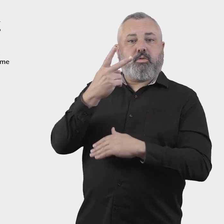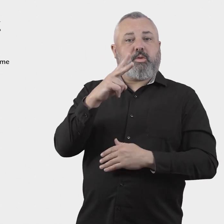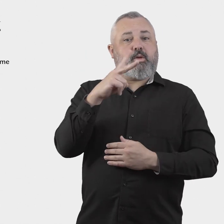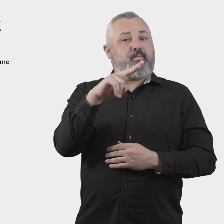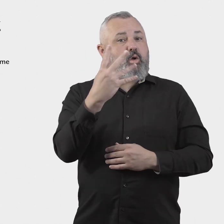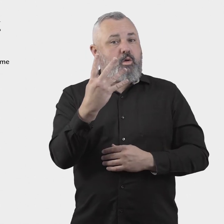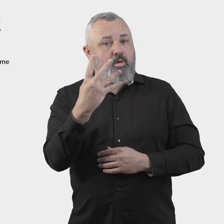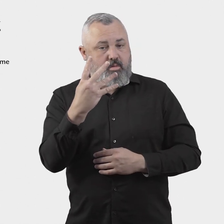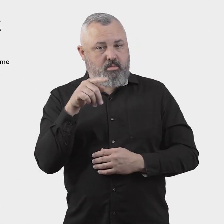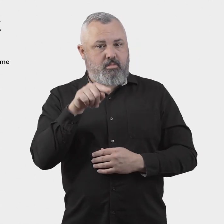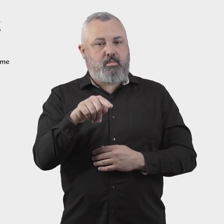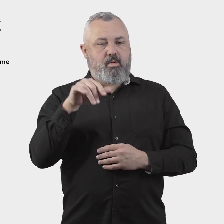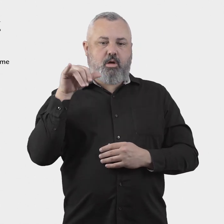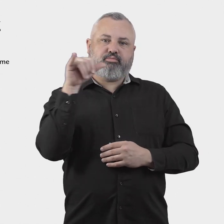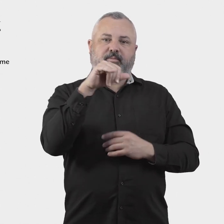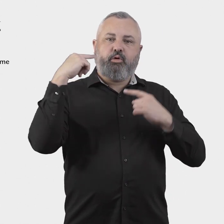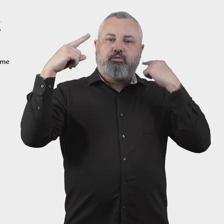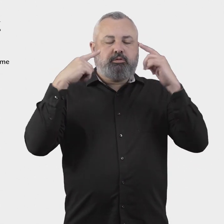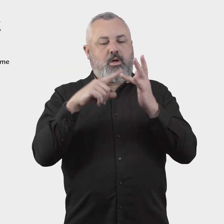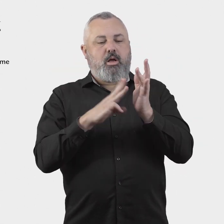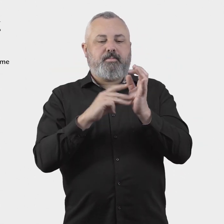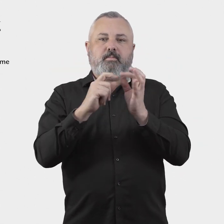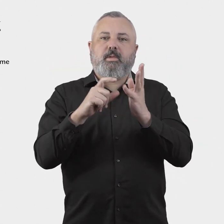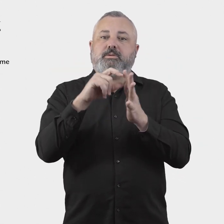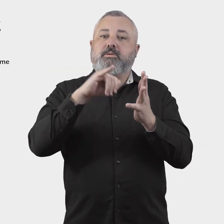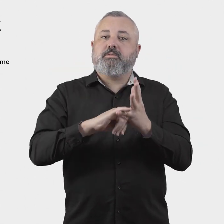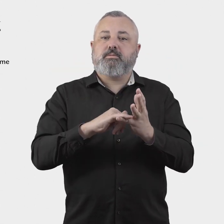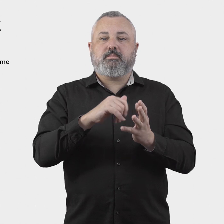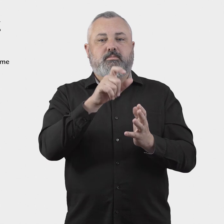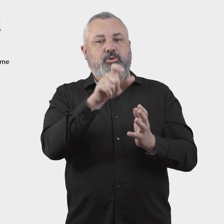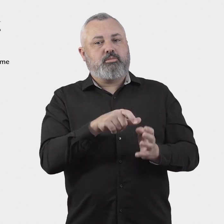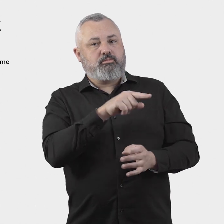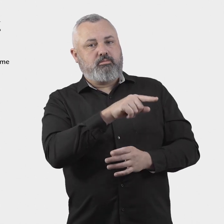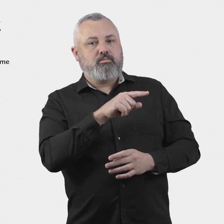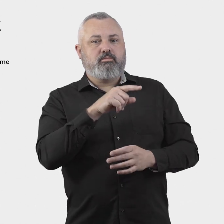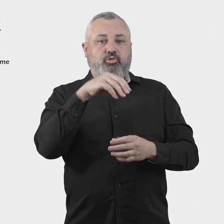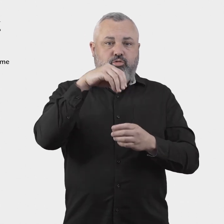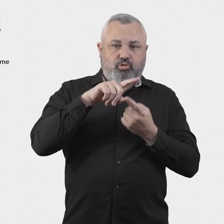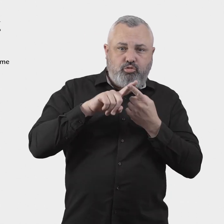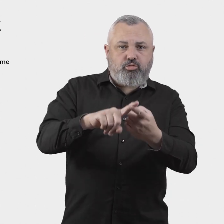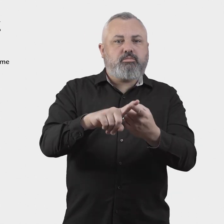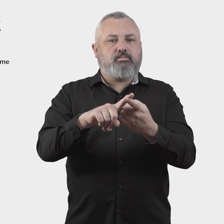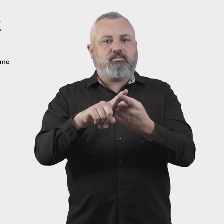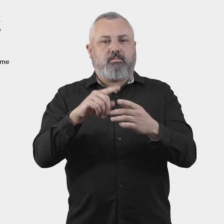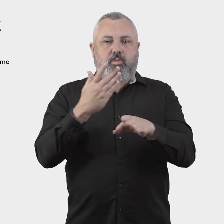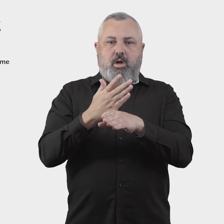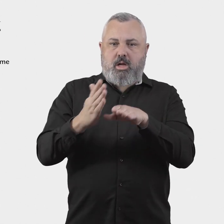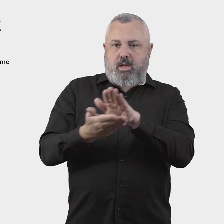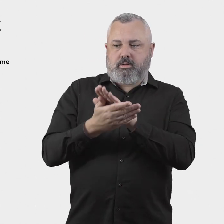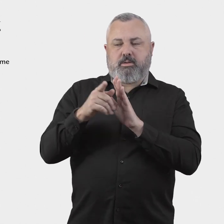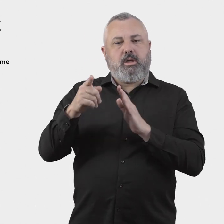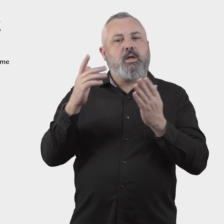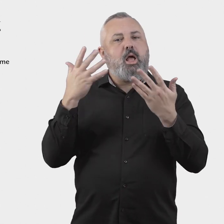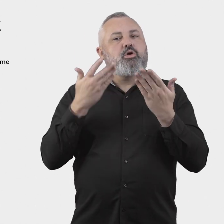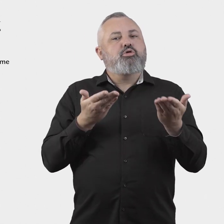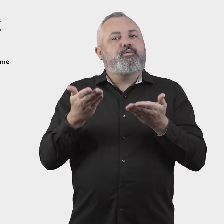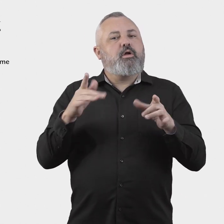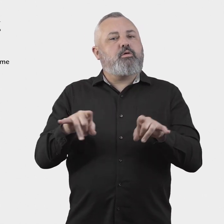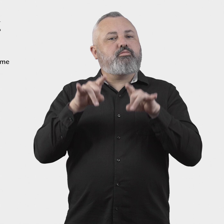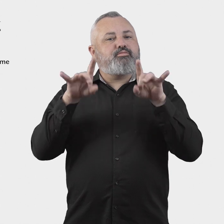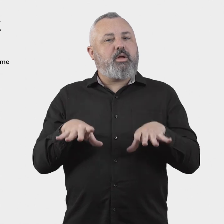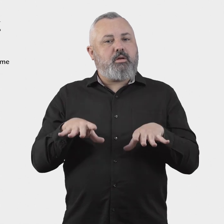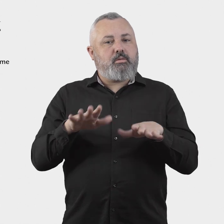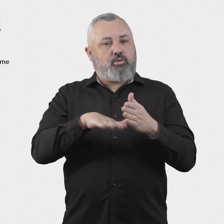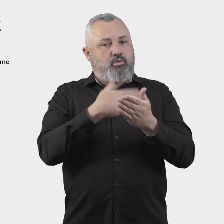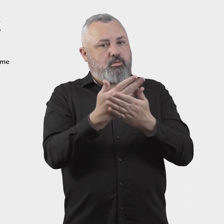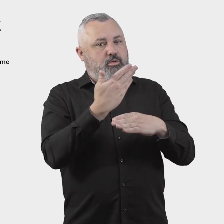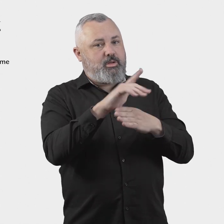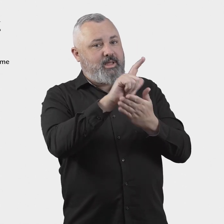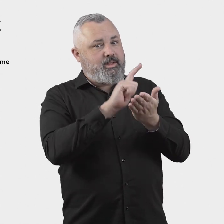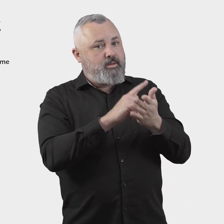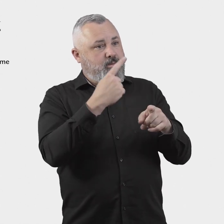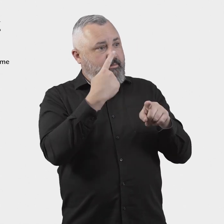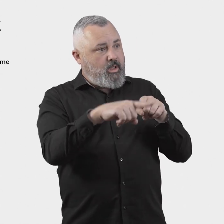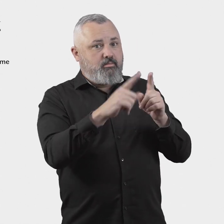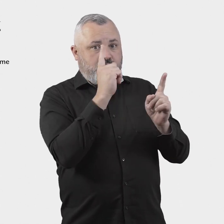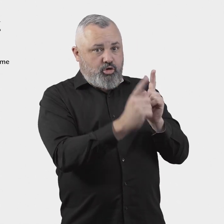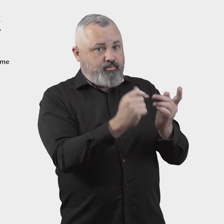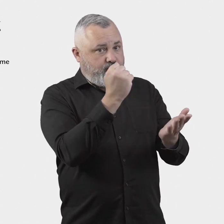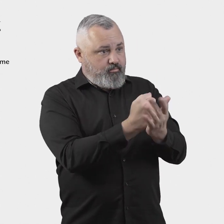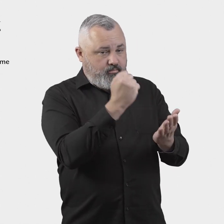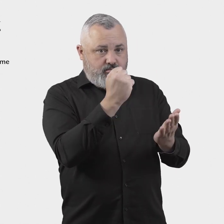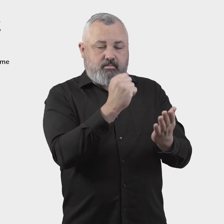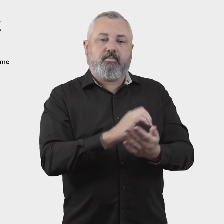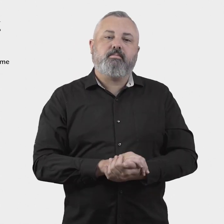2024 Continue to operate within Airservices Australia until legislation passed.